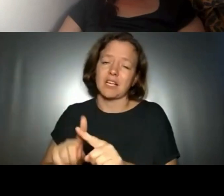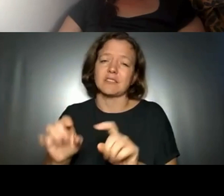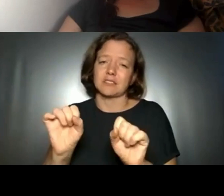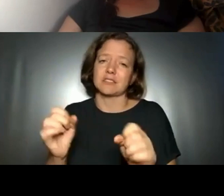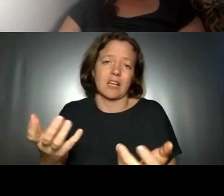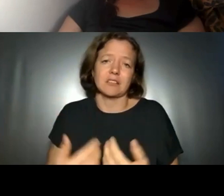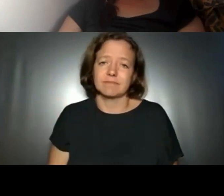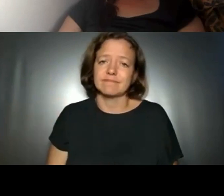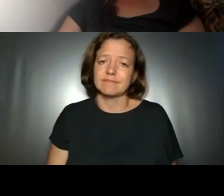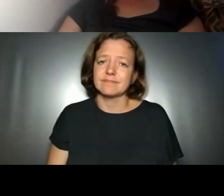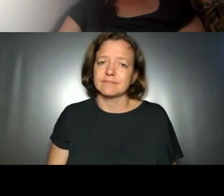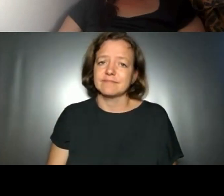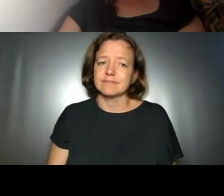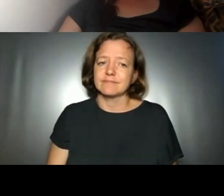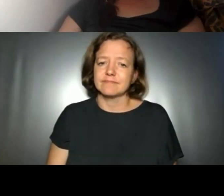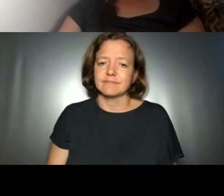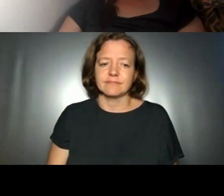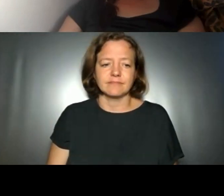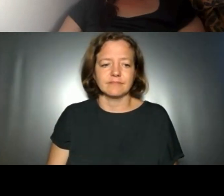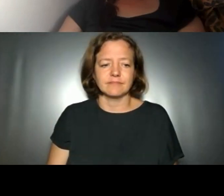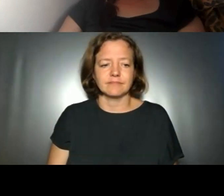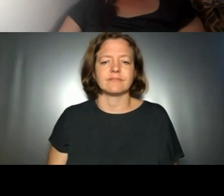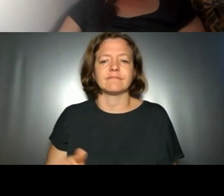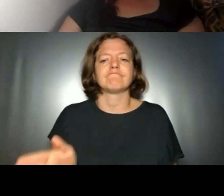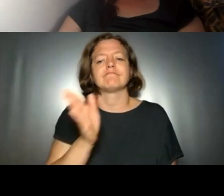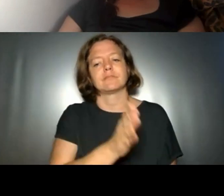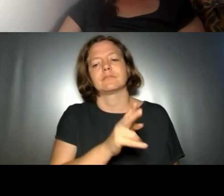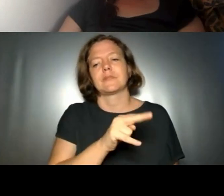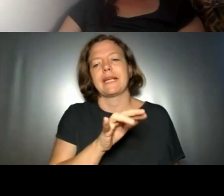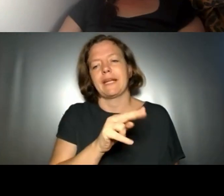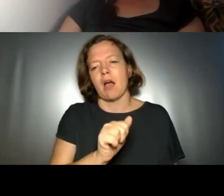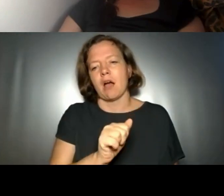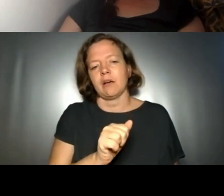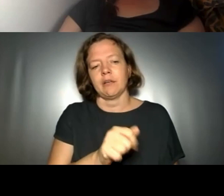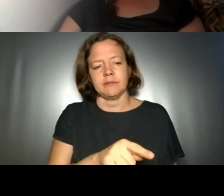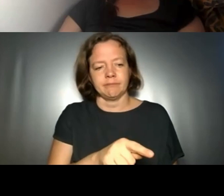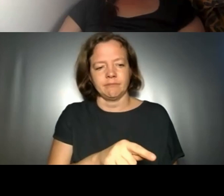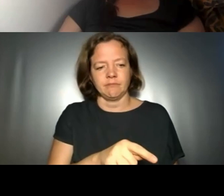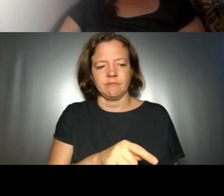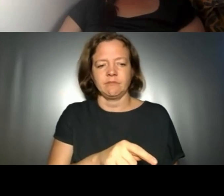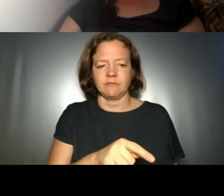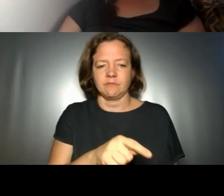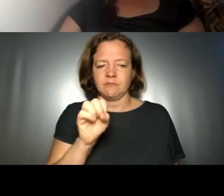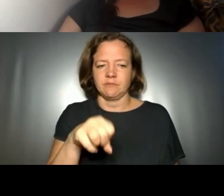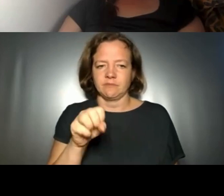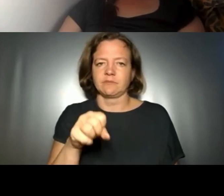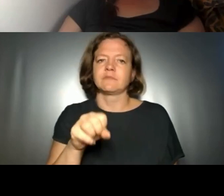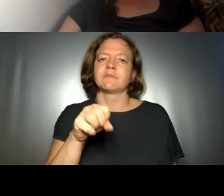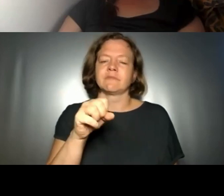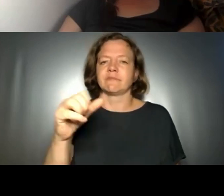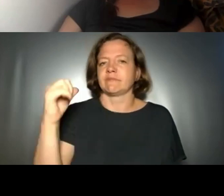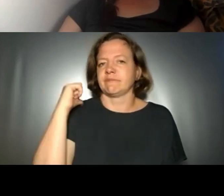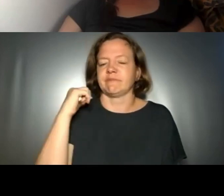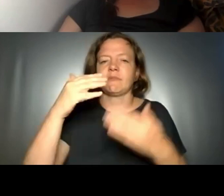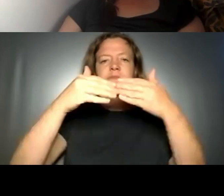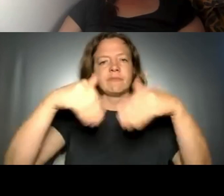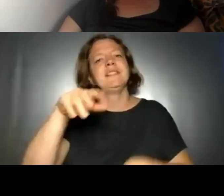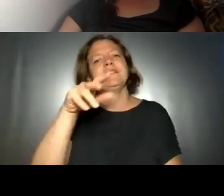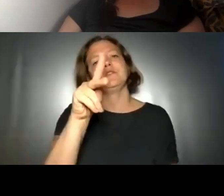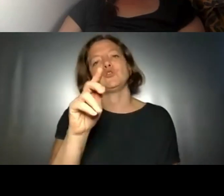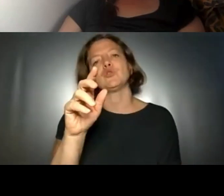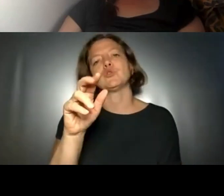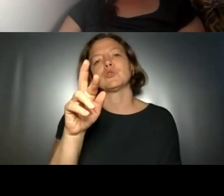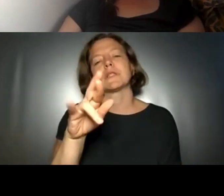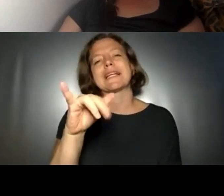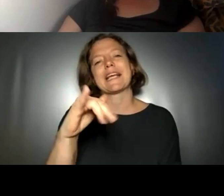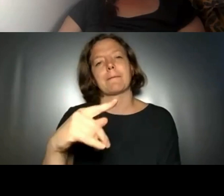Nina Mühlemann: Yeah, I mean... So for our last show with Criptonite in June what we did for the peer-to-peer coaching,